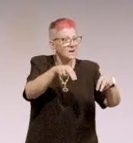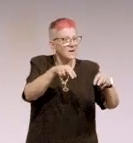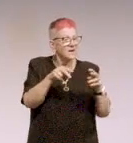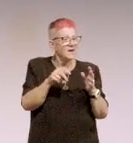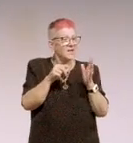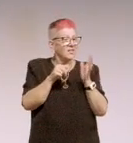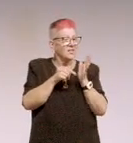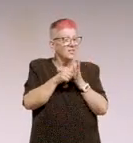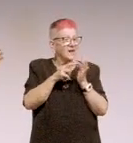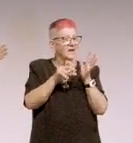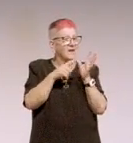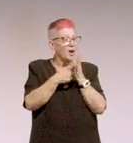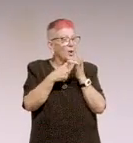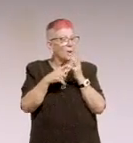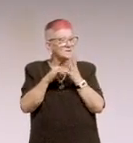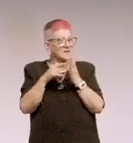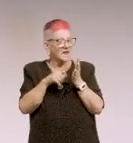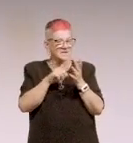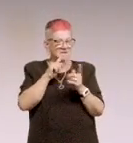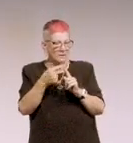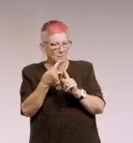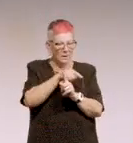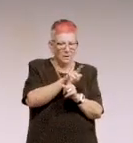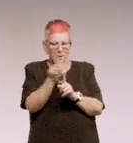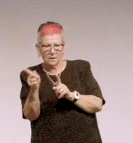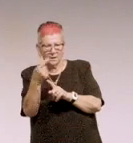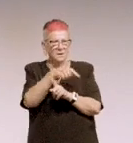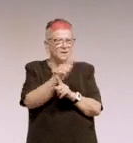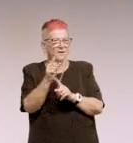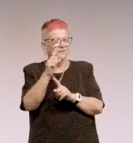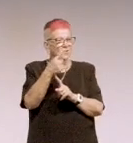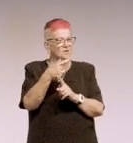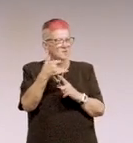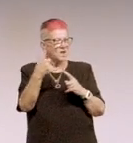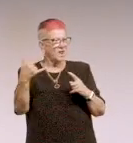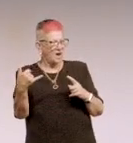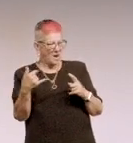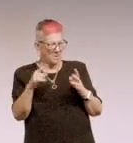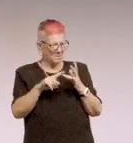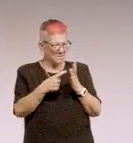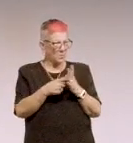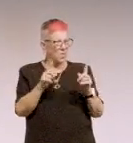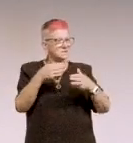is a component, I don't see the next button and the first button. But what is in this slide?